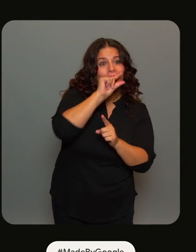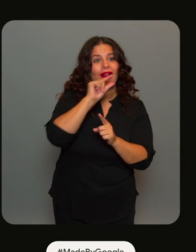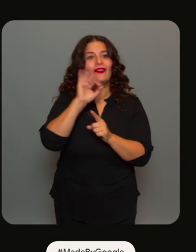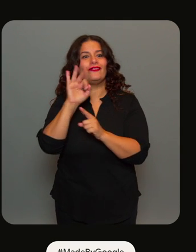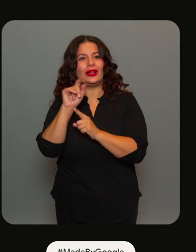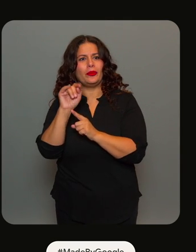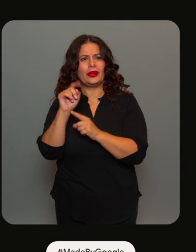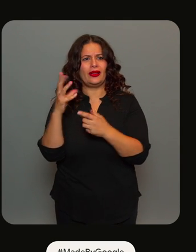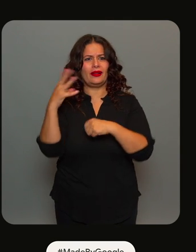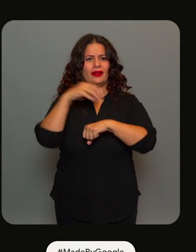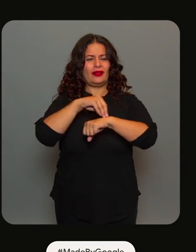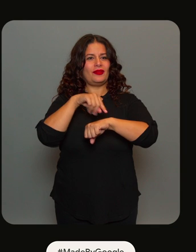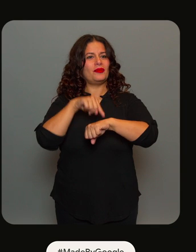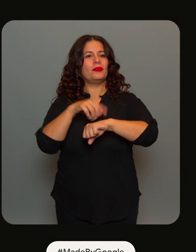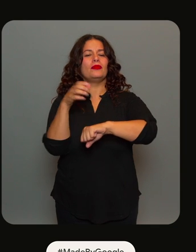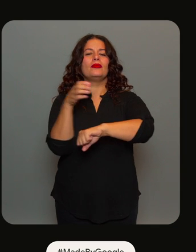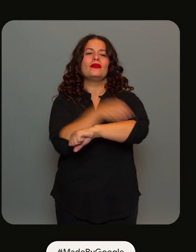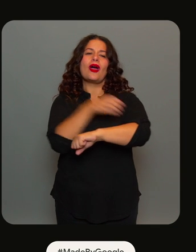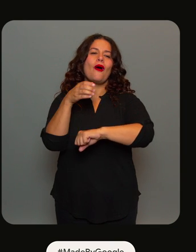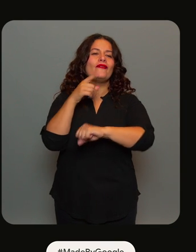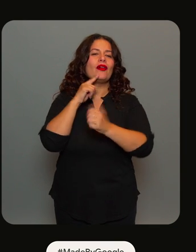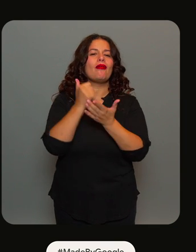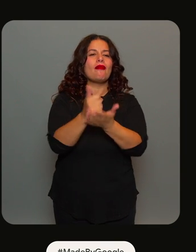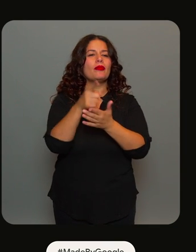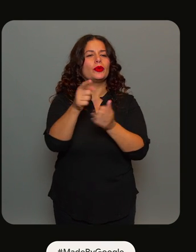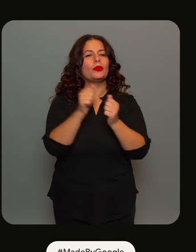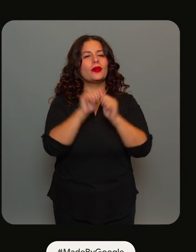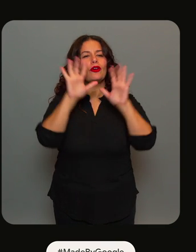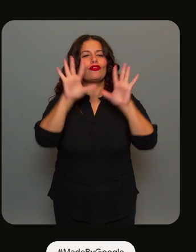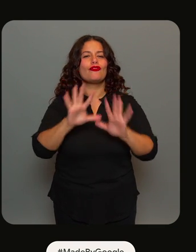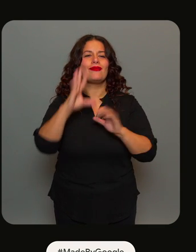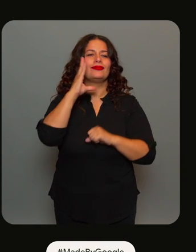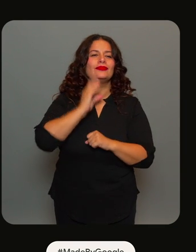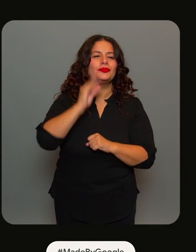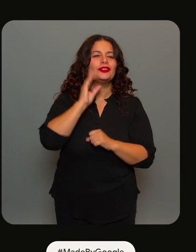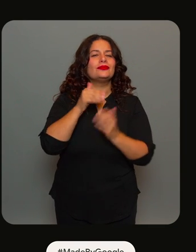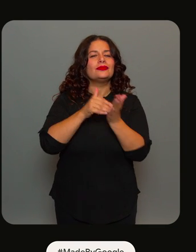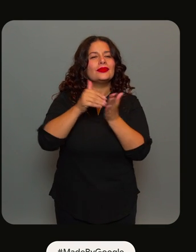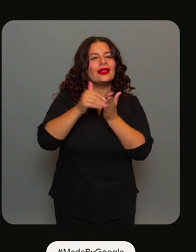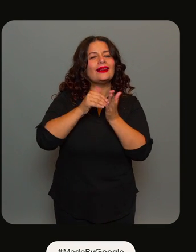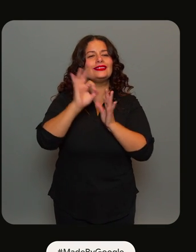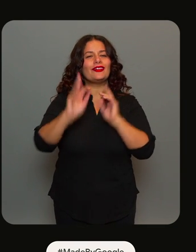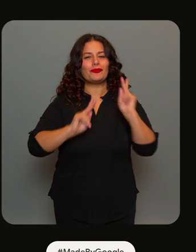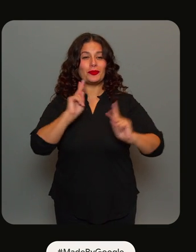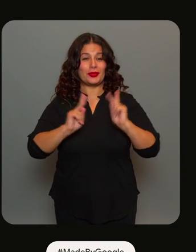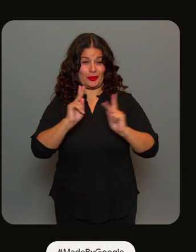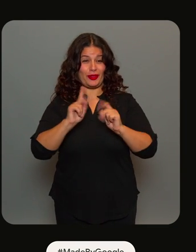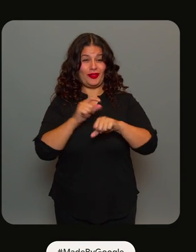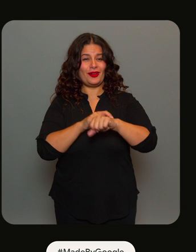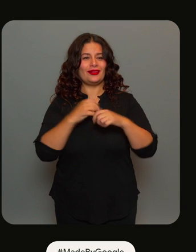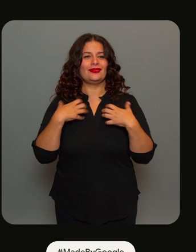designing helpful experiences for billions of people with the best health and fitness insights from Fitbit.